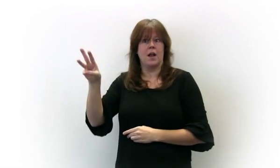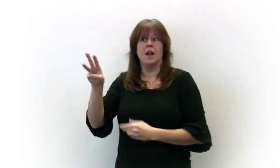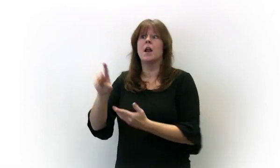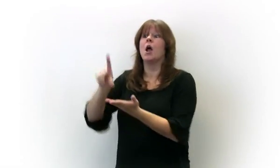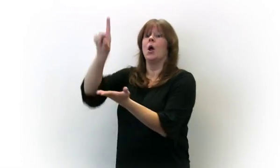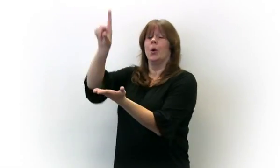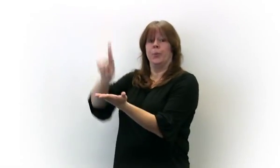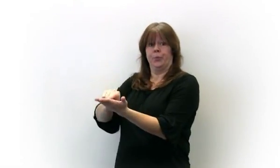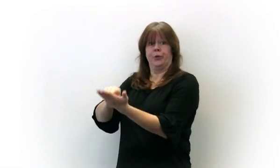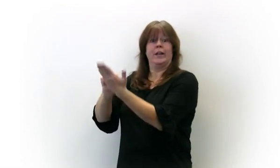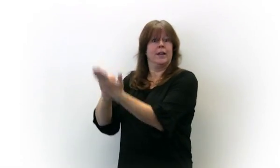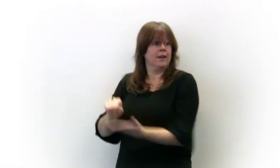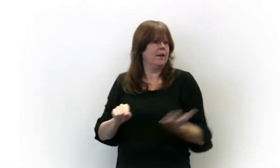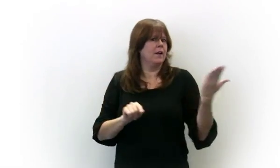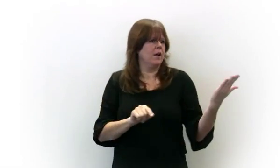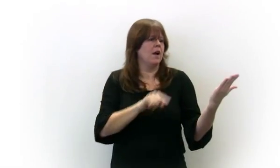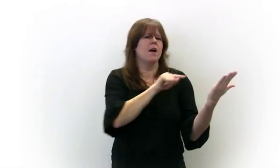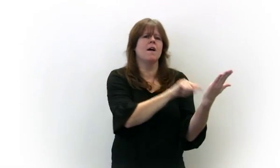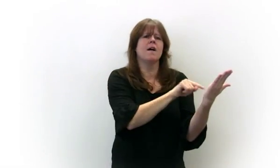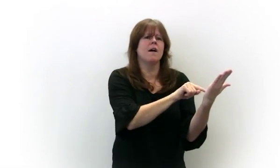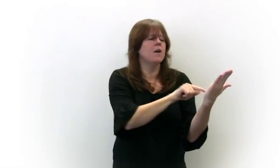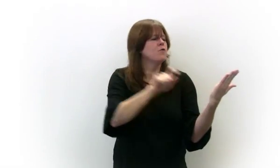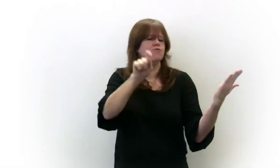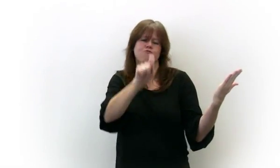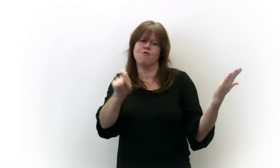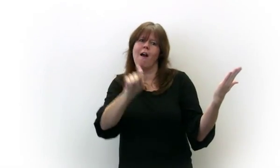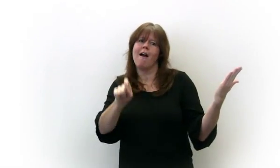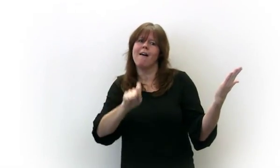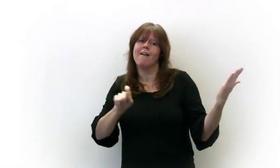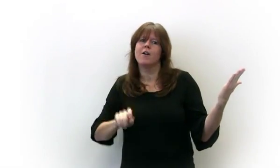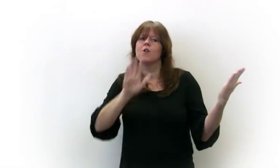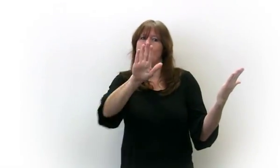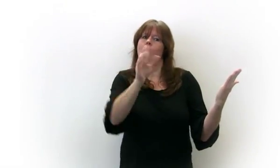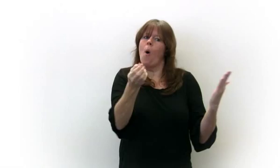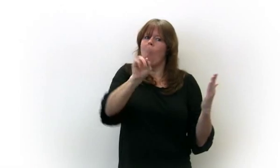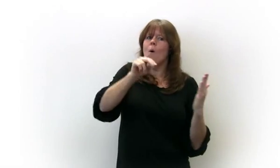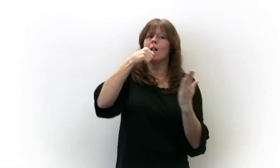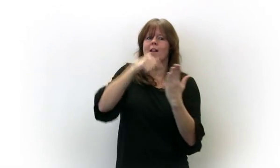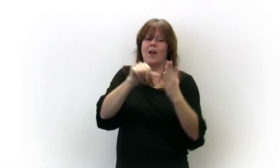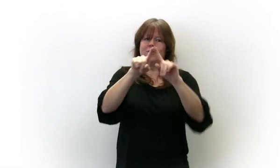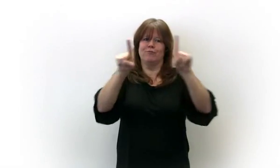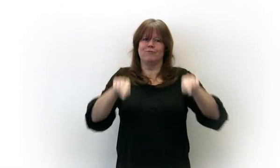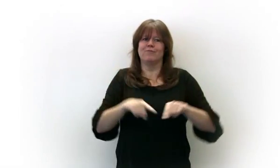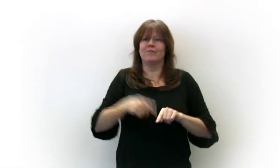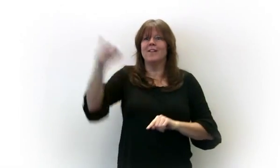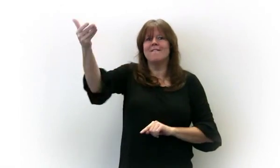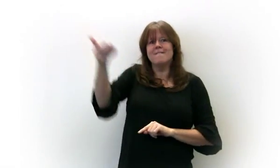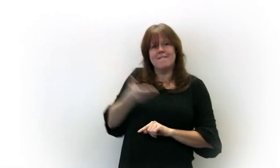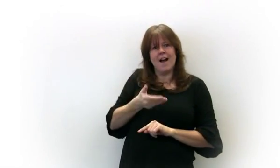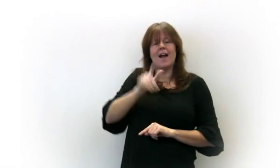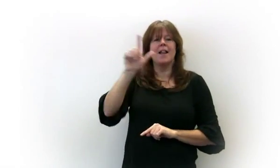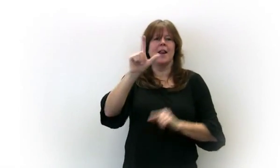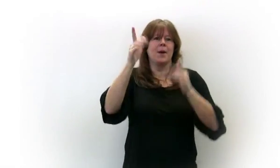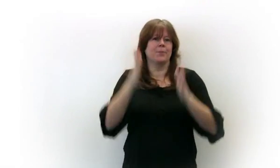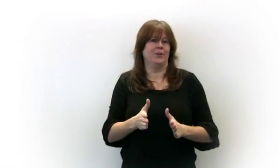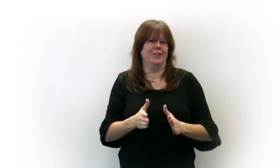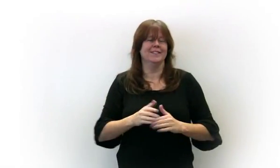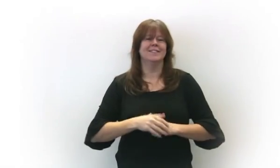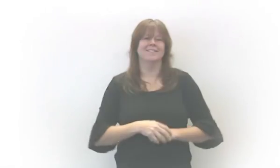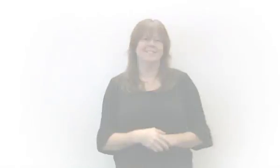print it and use it as a guide.